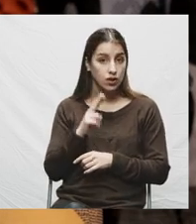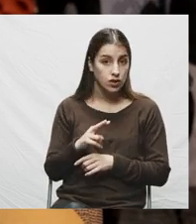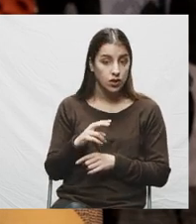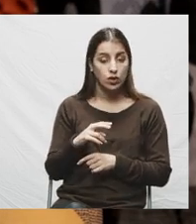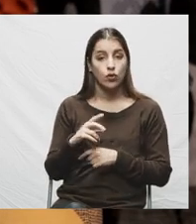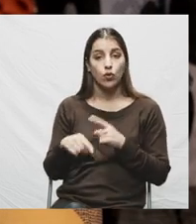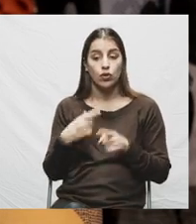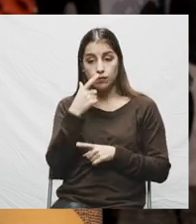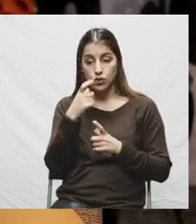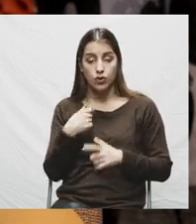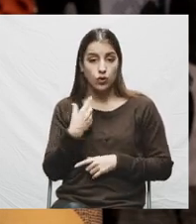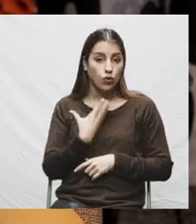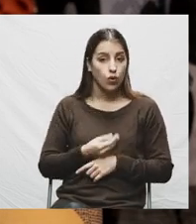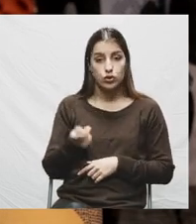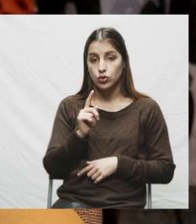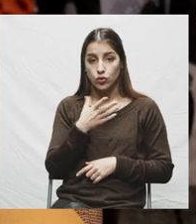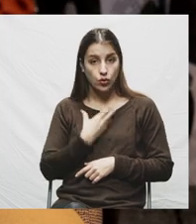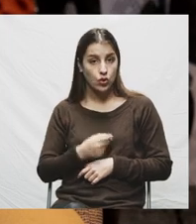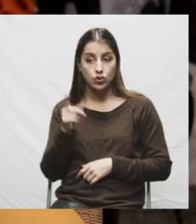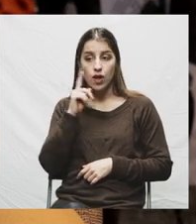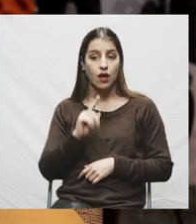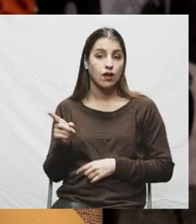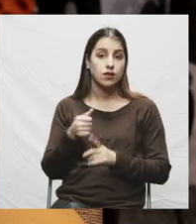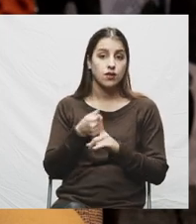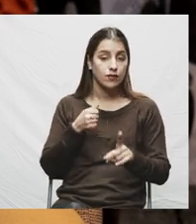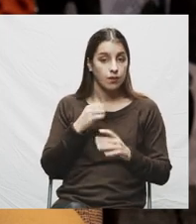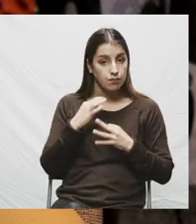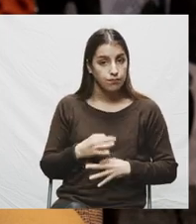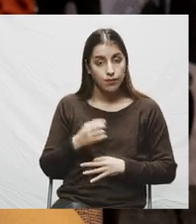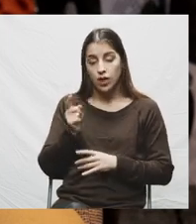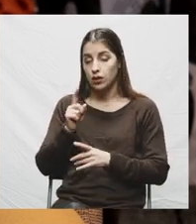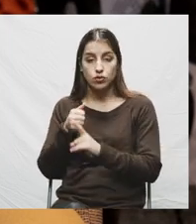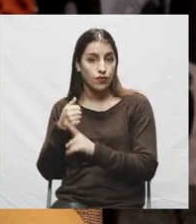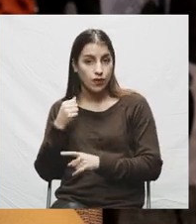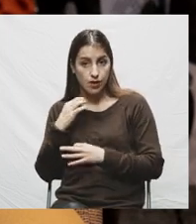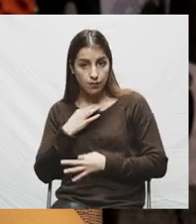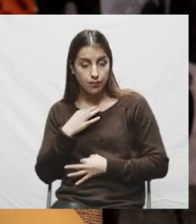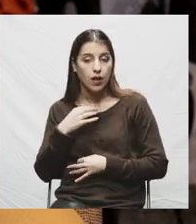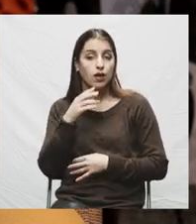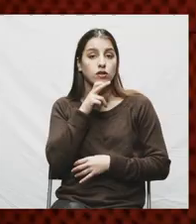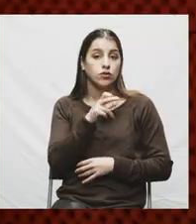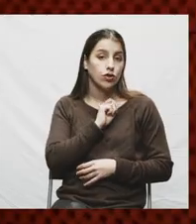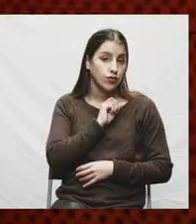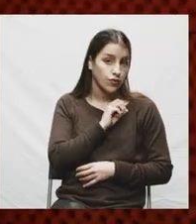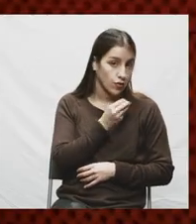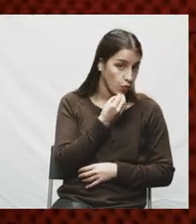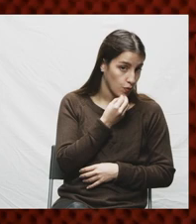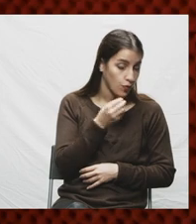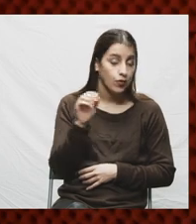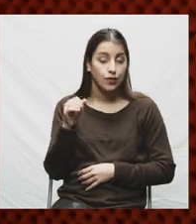what energizes me, what doesn’t, when is it that I feel truly challenged, when is that what she’s giving me, doesn’t… — How you reacted also.